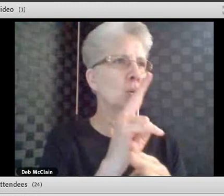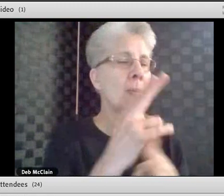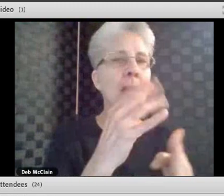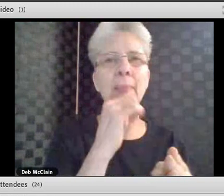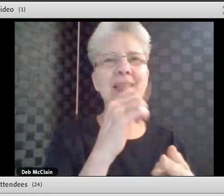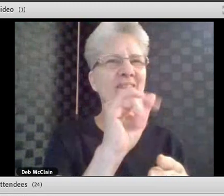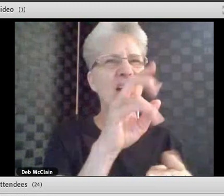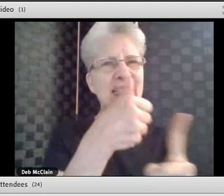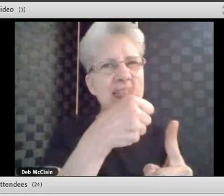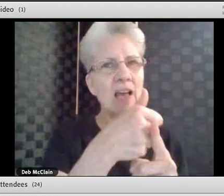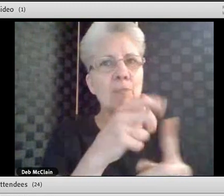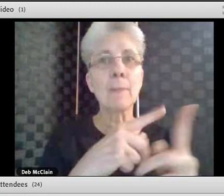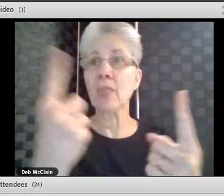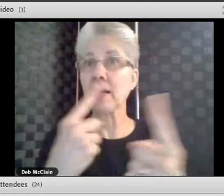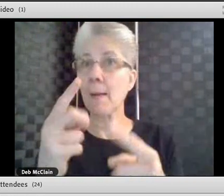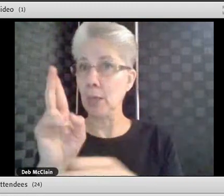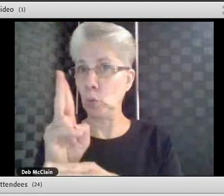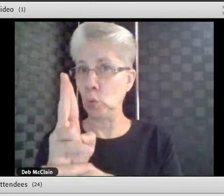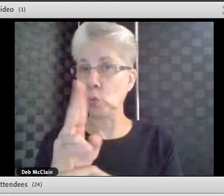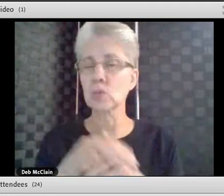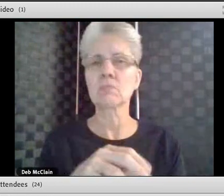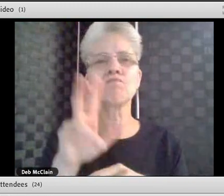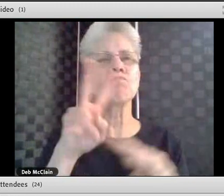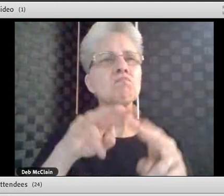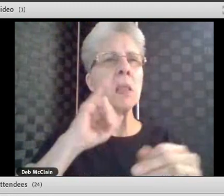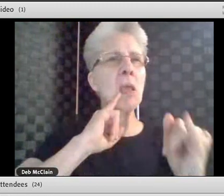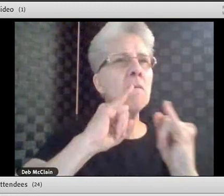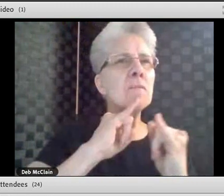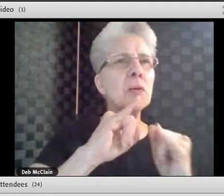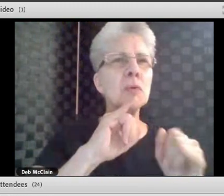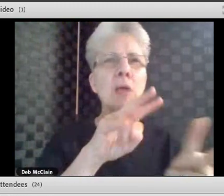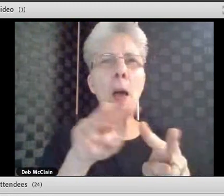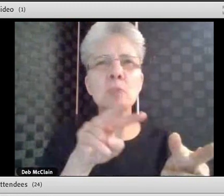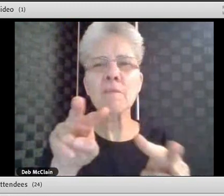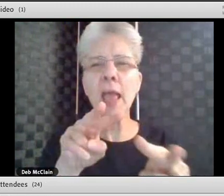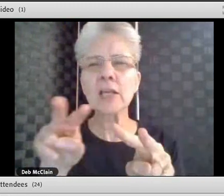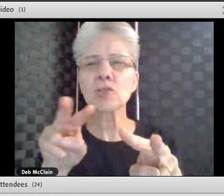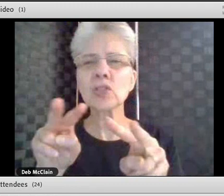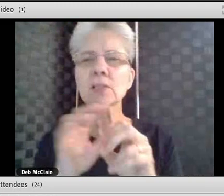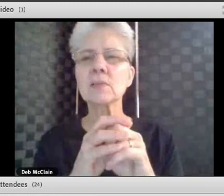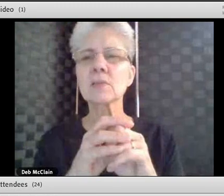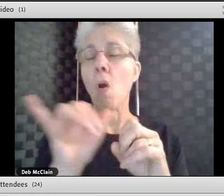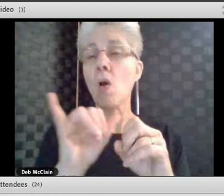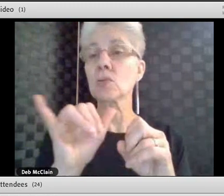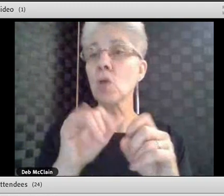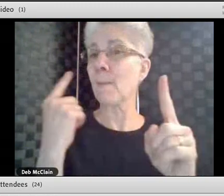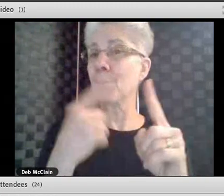Again, get statistics on usage, maybe not on the device, but people that come in. Look at interviews and observations,